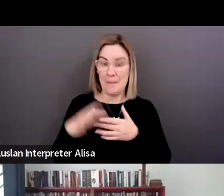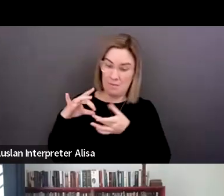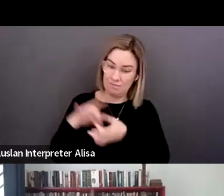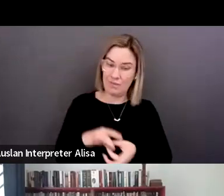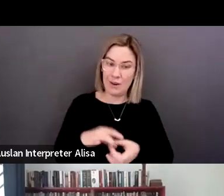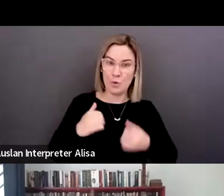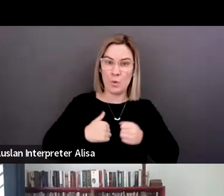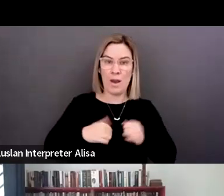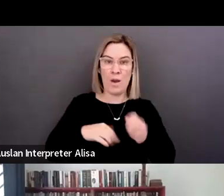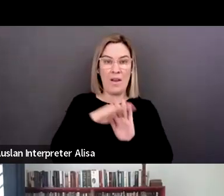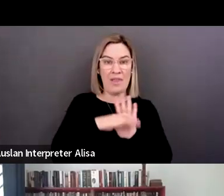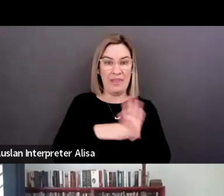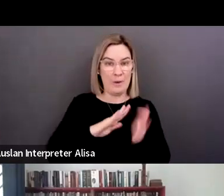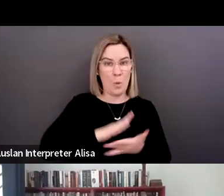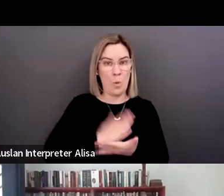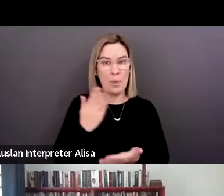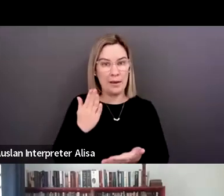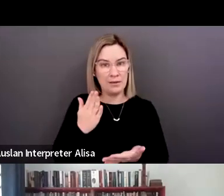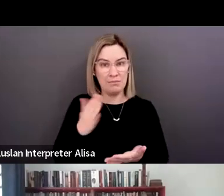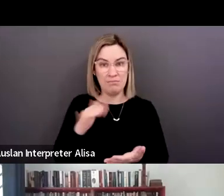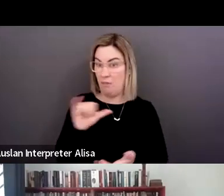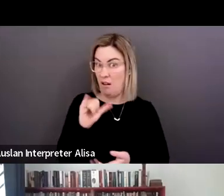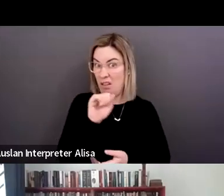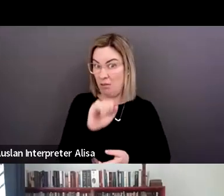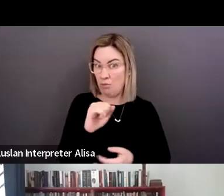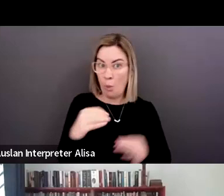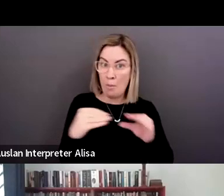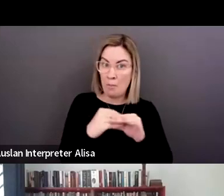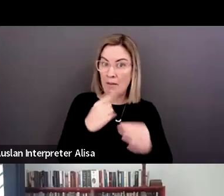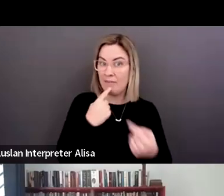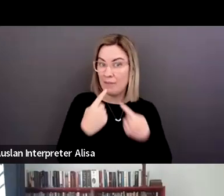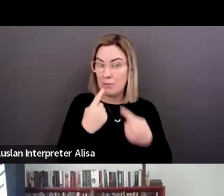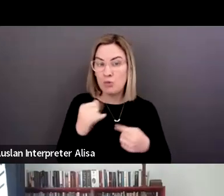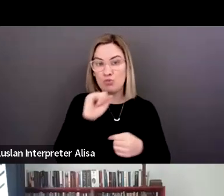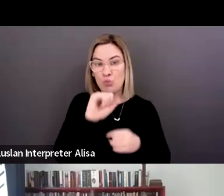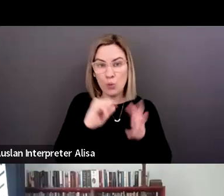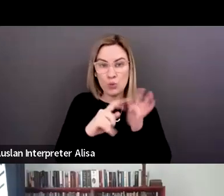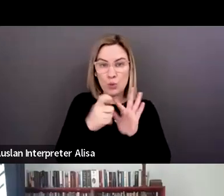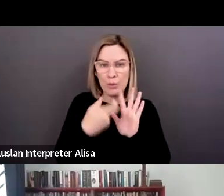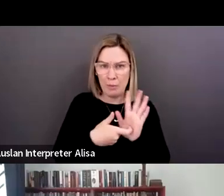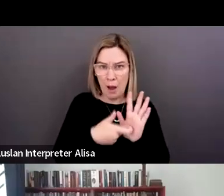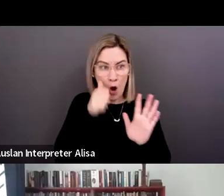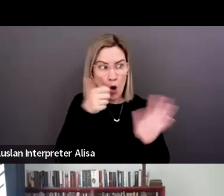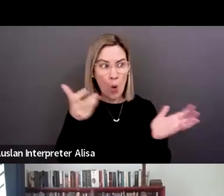putting that out into the world and developing. It can be often quite a